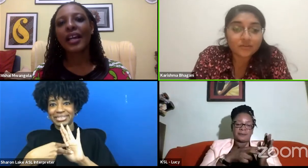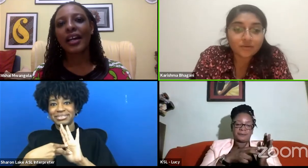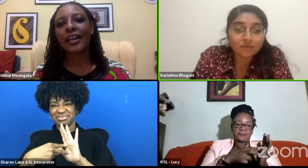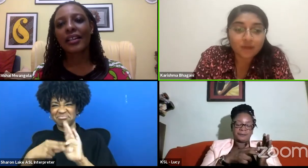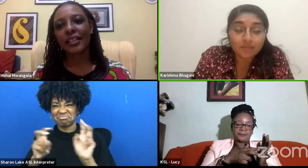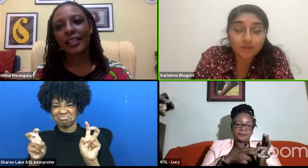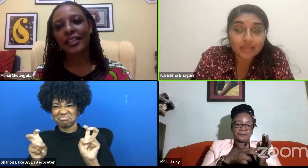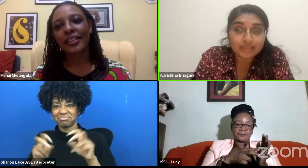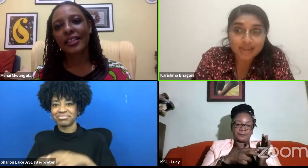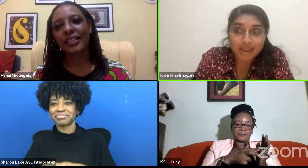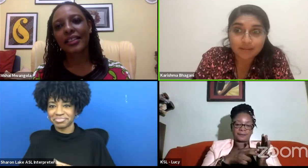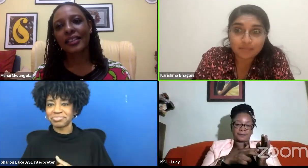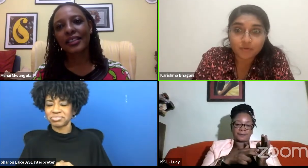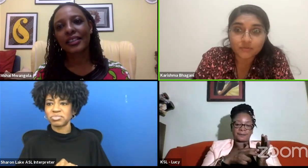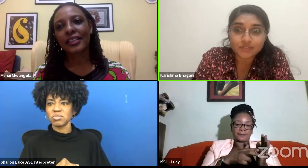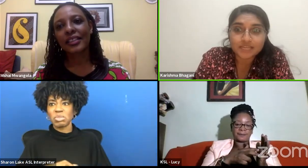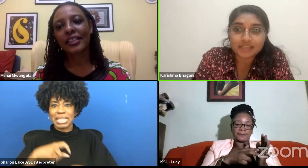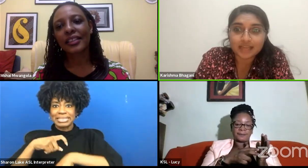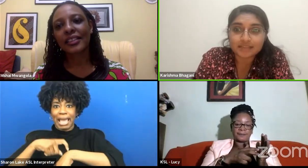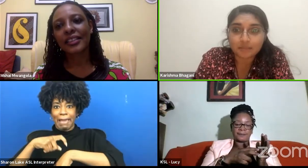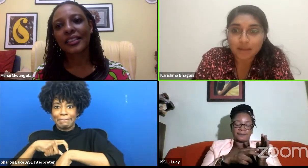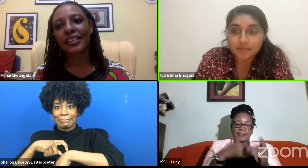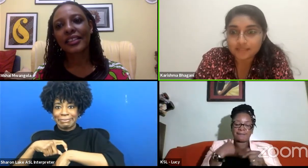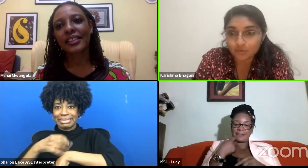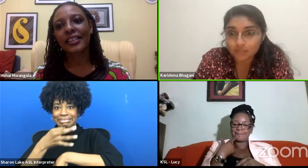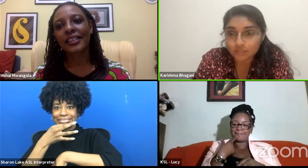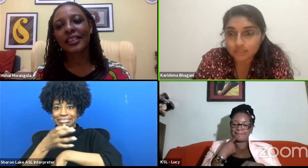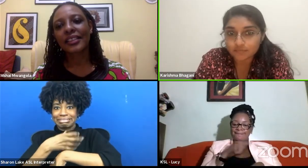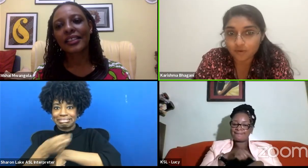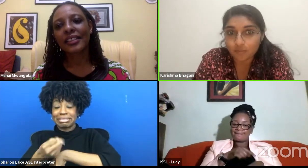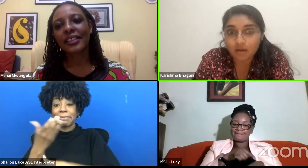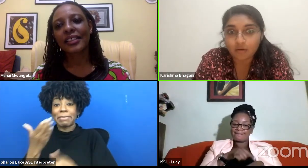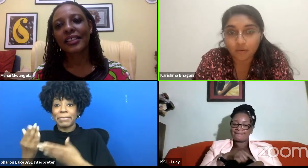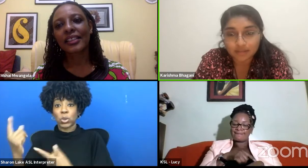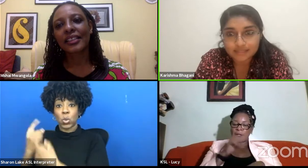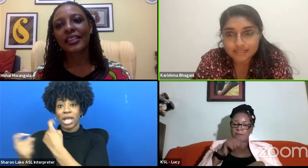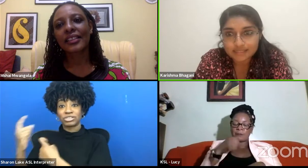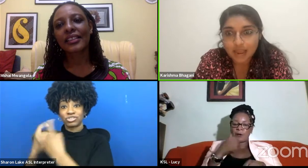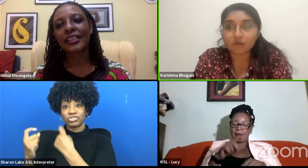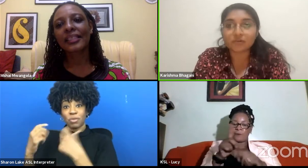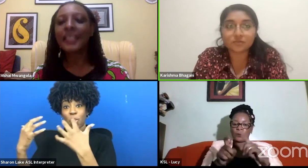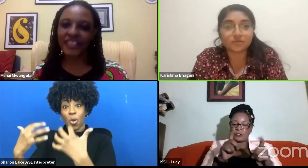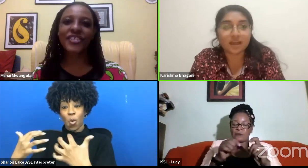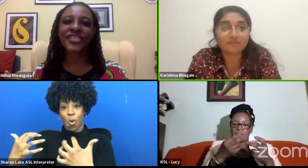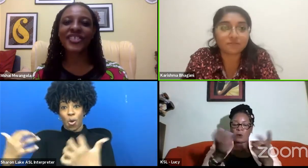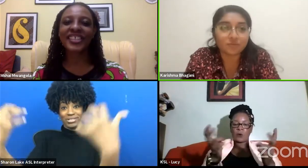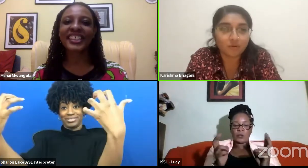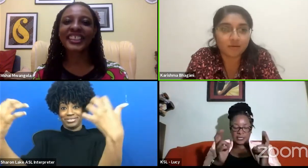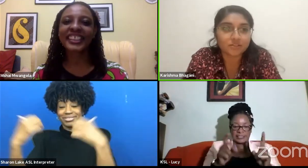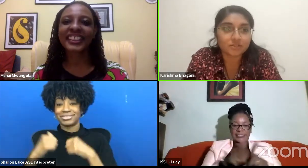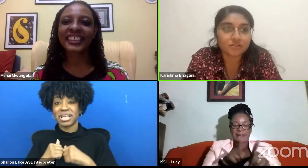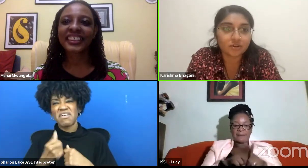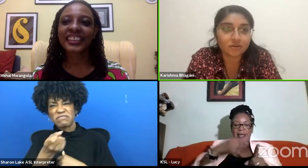So I'm looking at the time and I'm also seeing that there might be some questions from our audiences. I also do have a few more questions to go